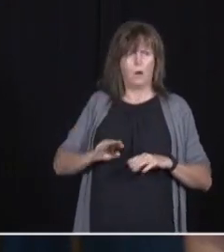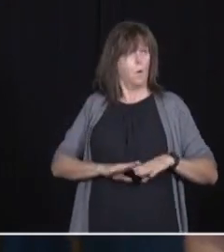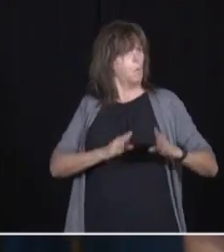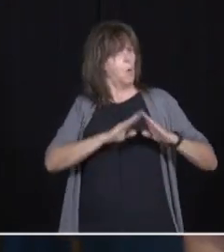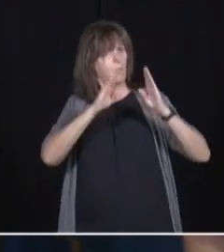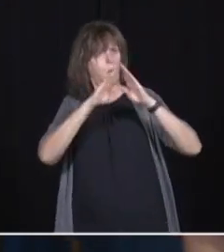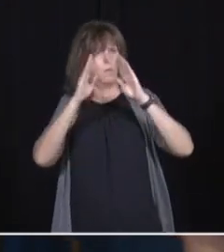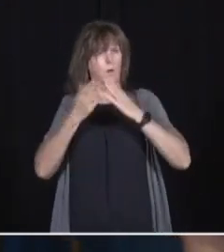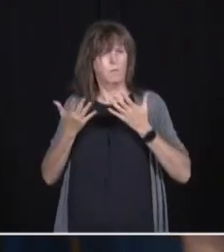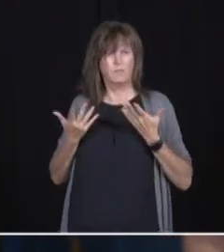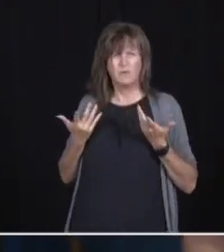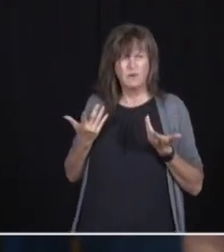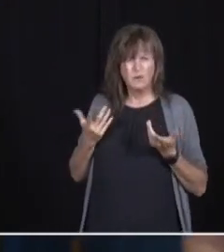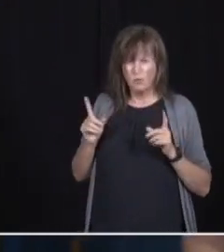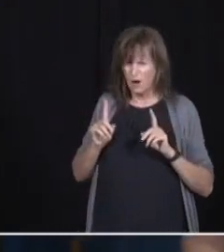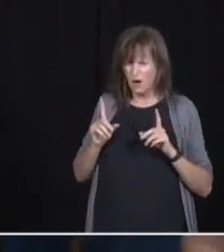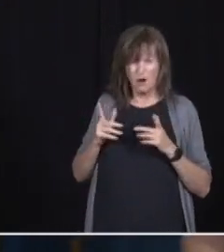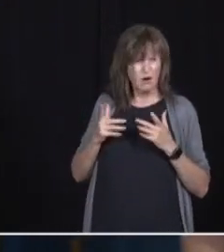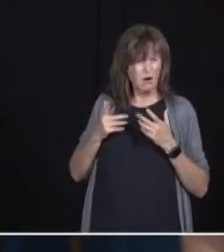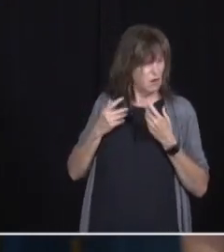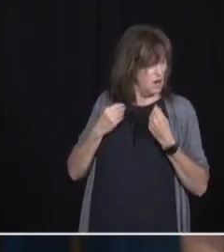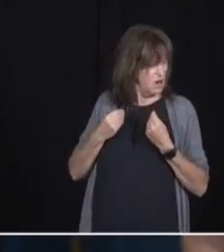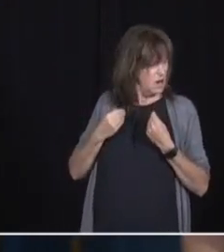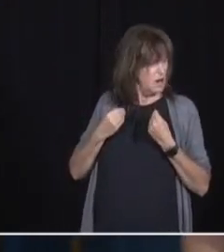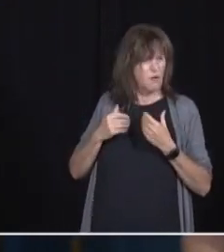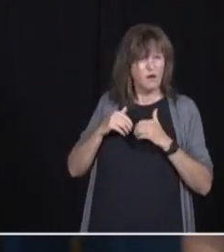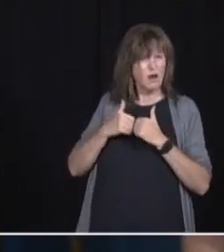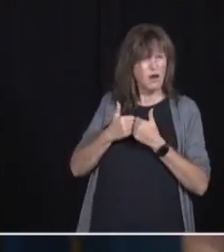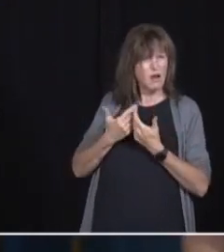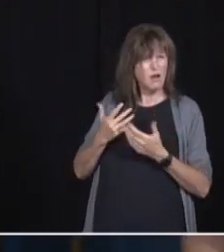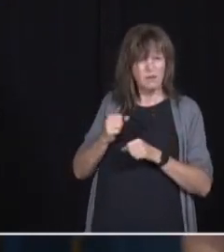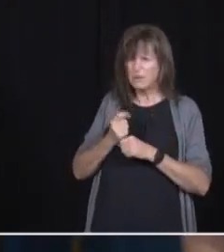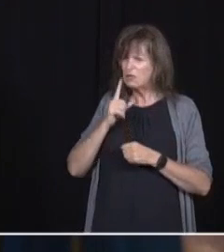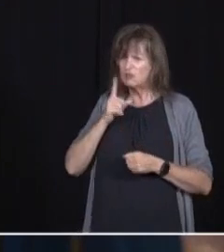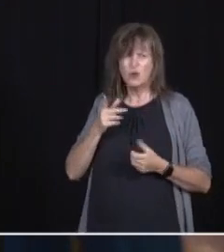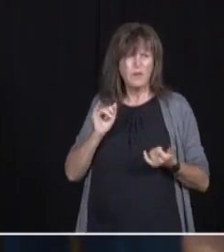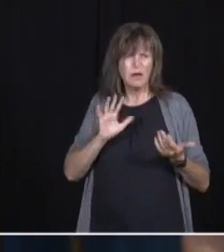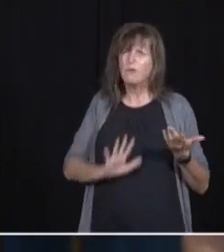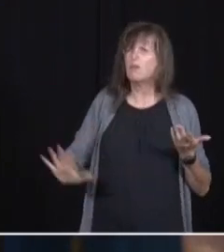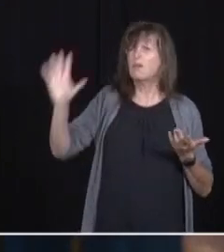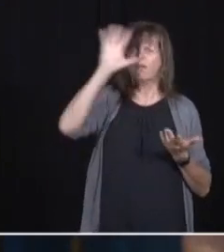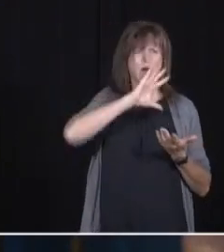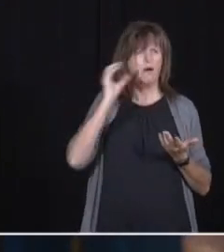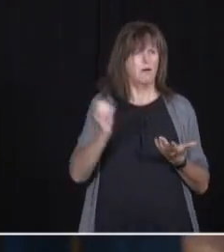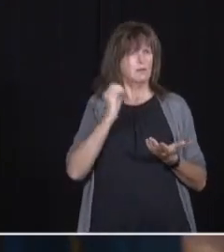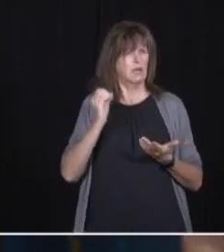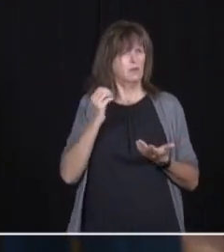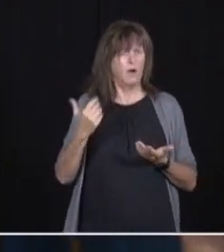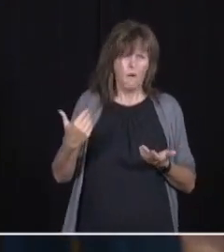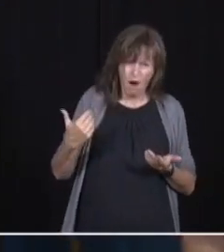plans to kind of ensure consistent access to childcare across the province? Considering